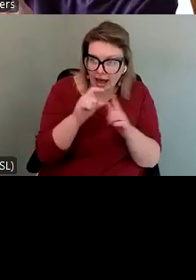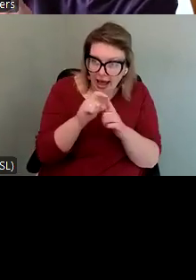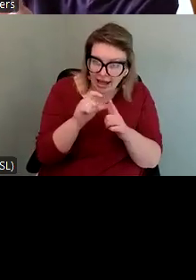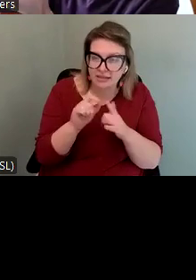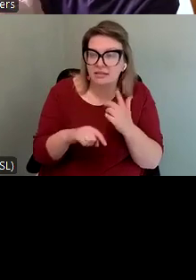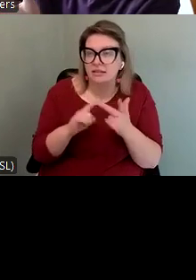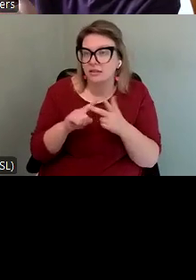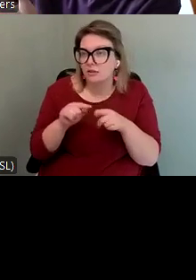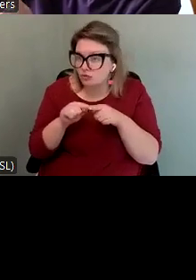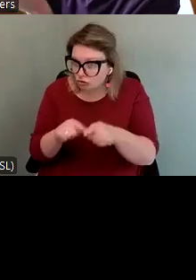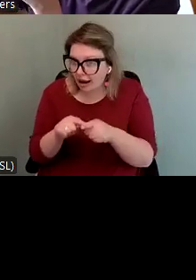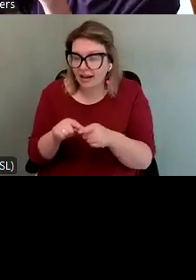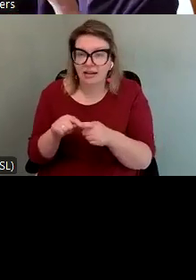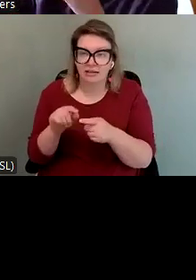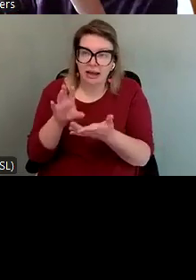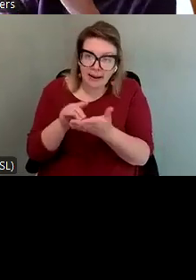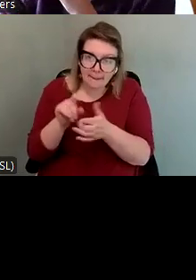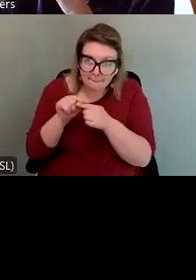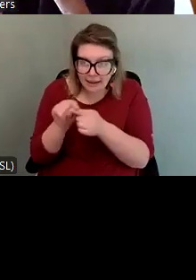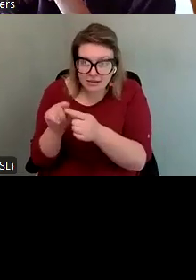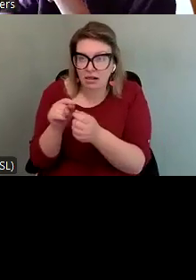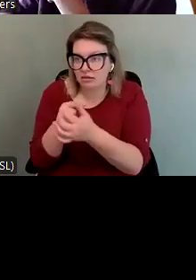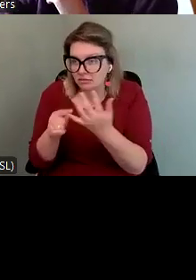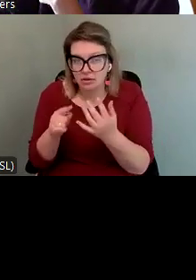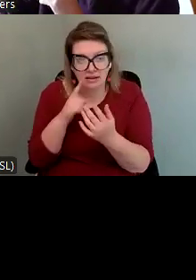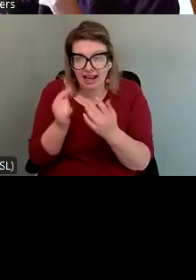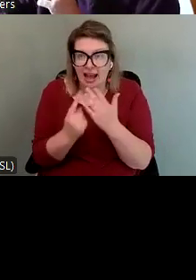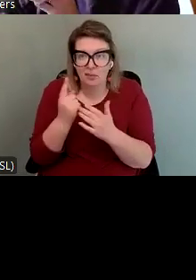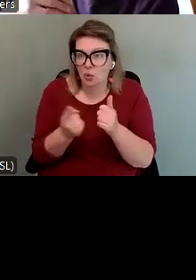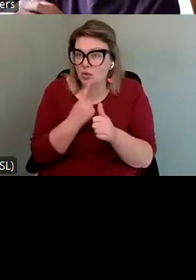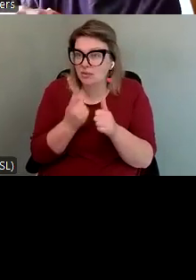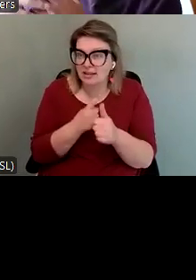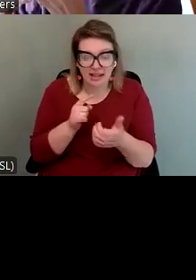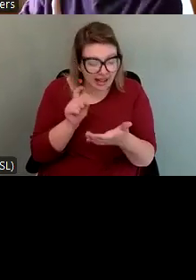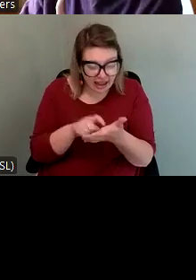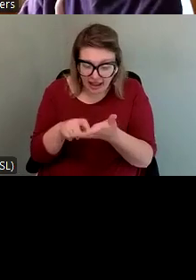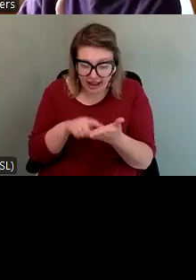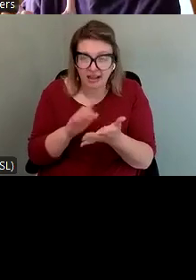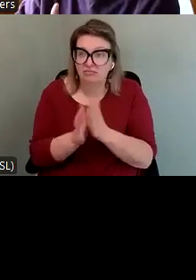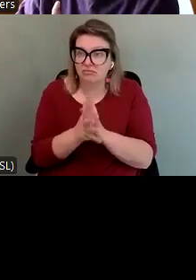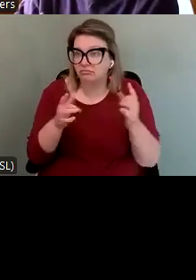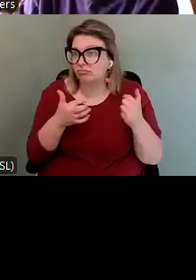and things that you might want to run automatically. All you have to do is log in and click a few buttons. The same goes for Meta as well.